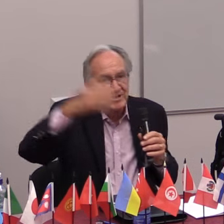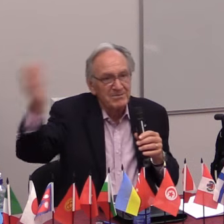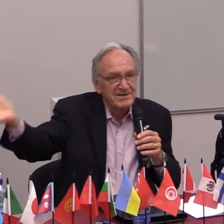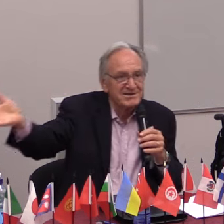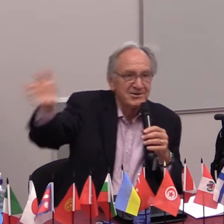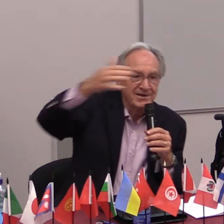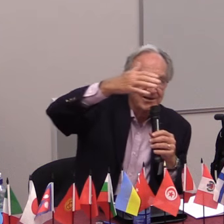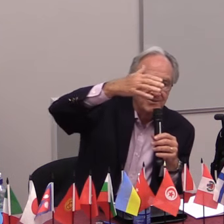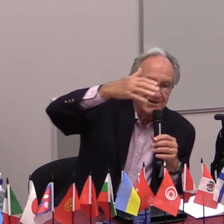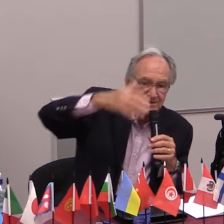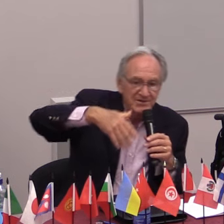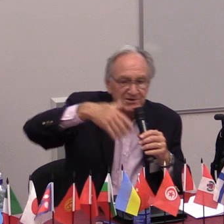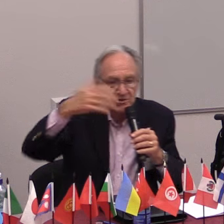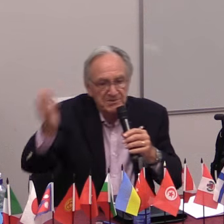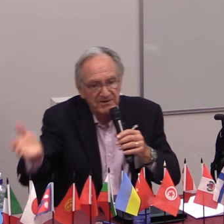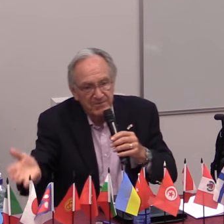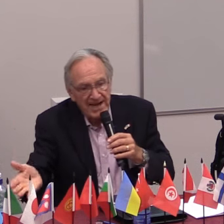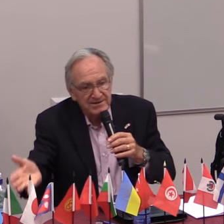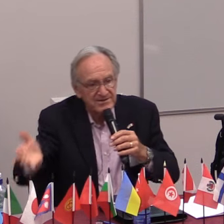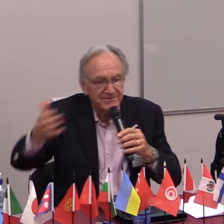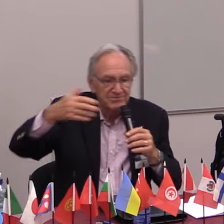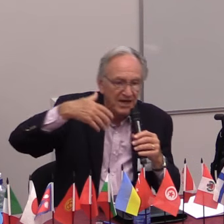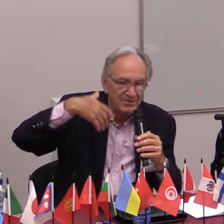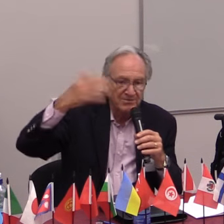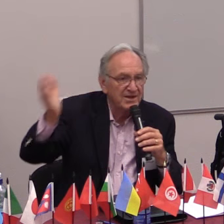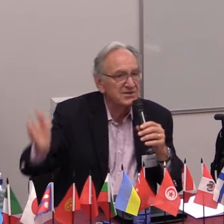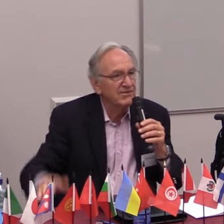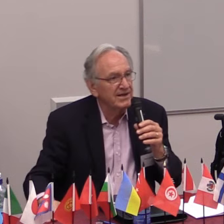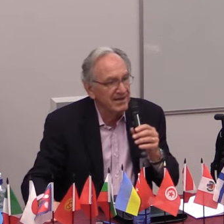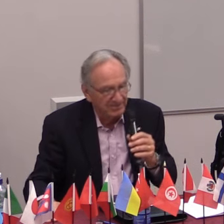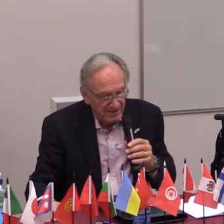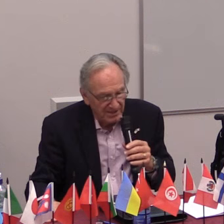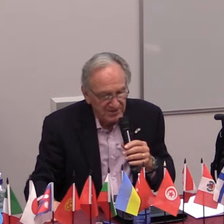It's one business suing another because of encroachment of patents and stuff like that.